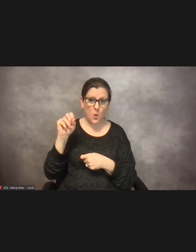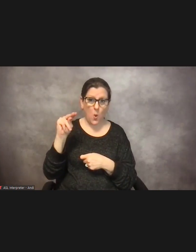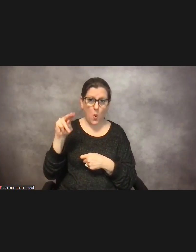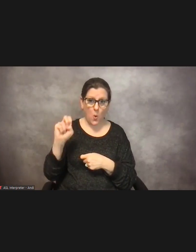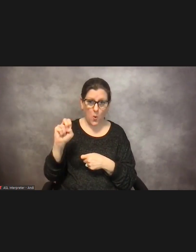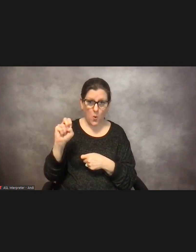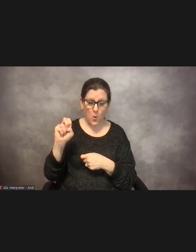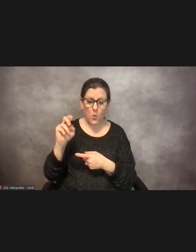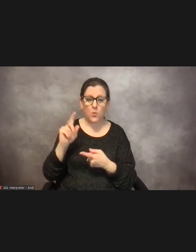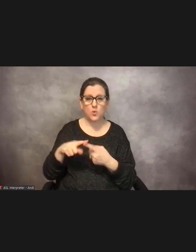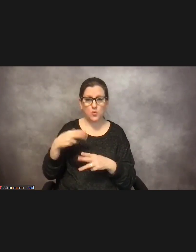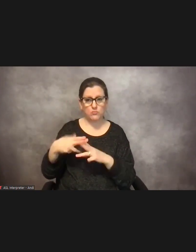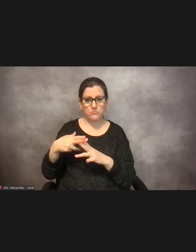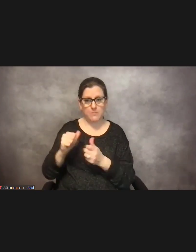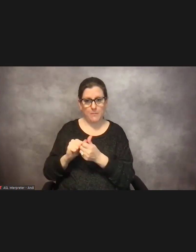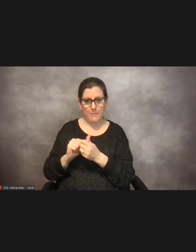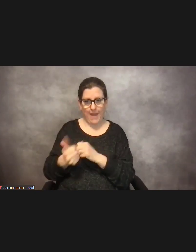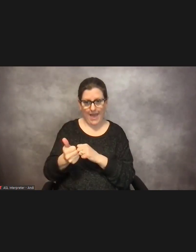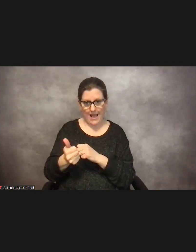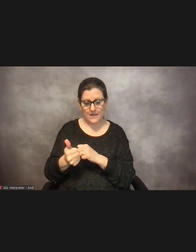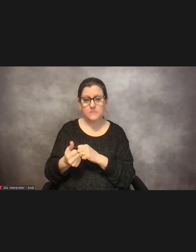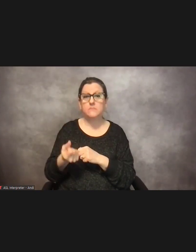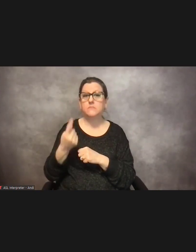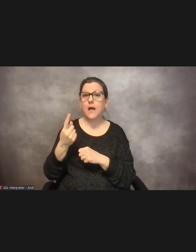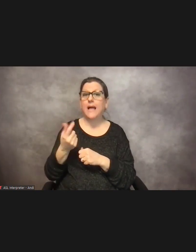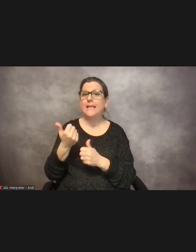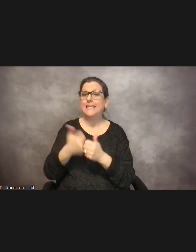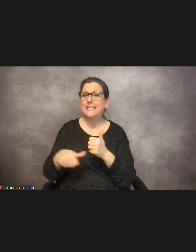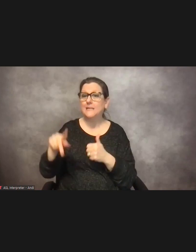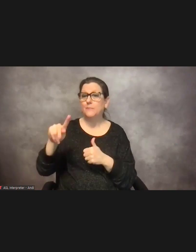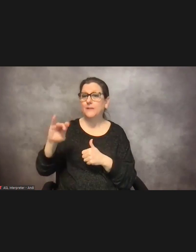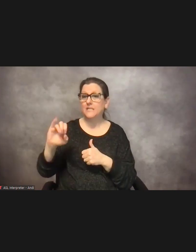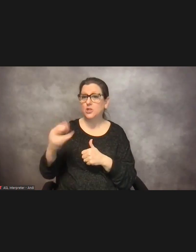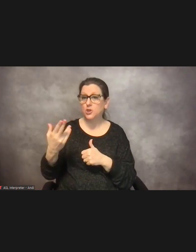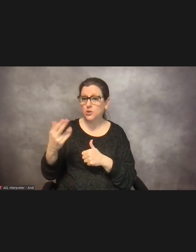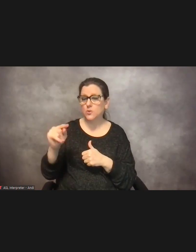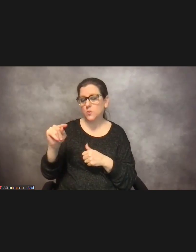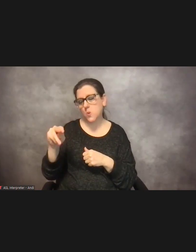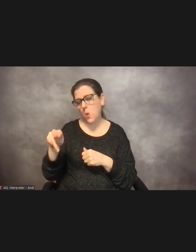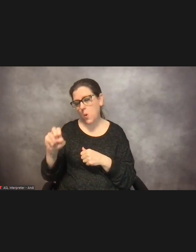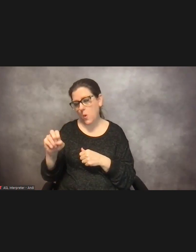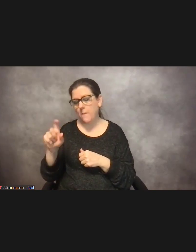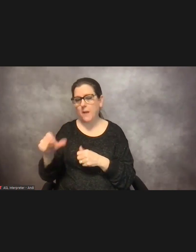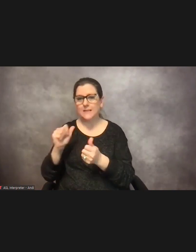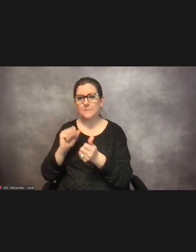pitch to pass, and there needs to be passes on every pitch for both